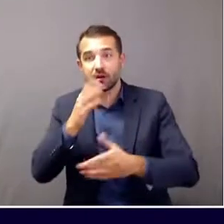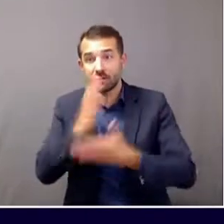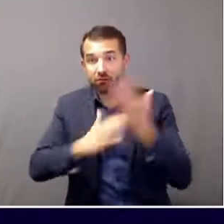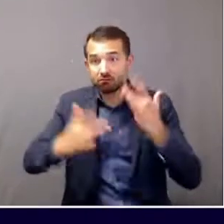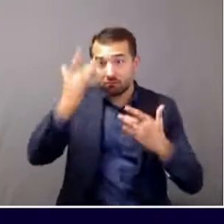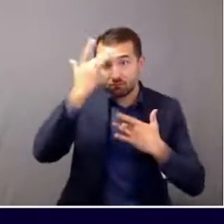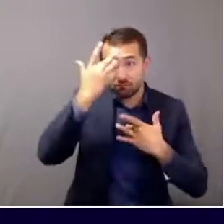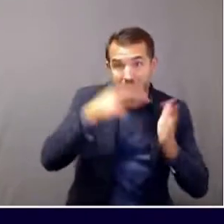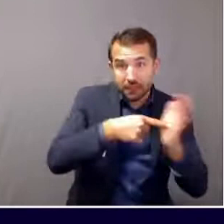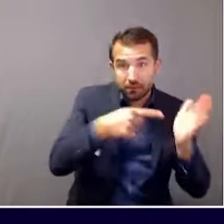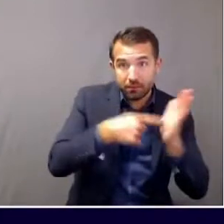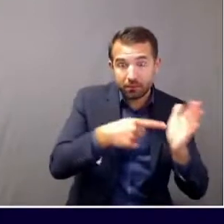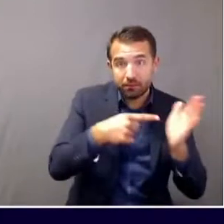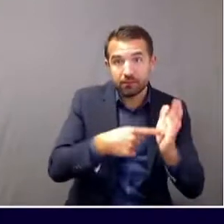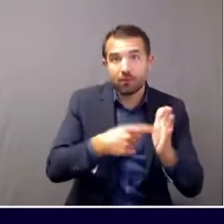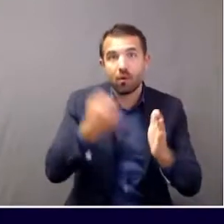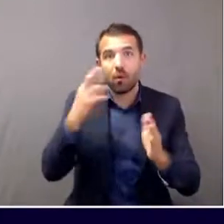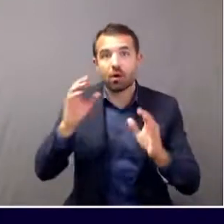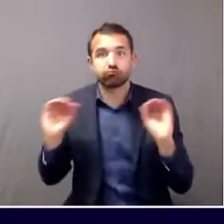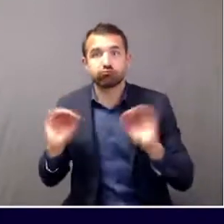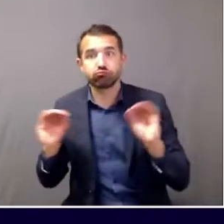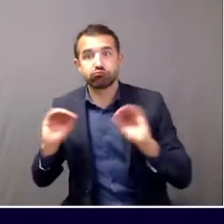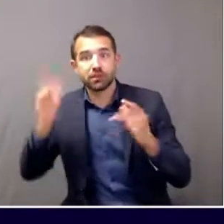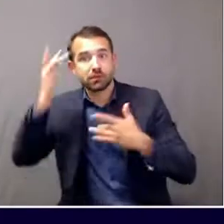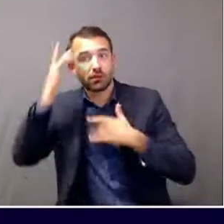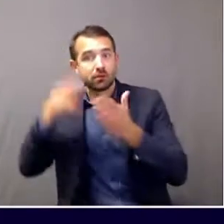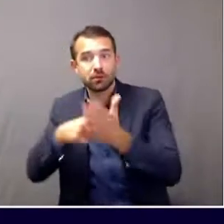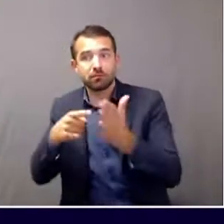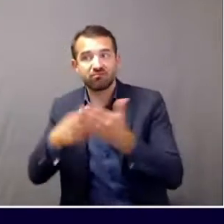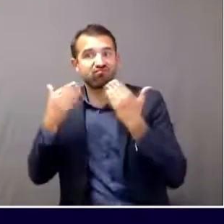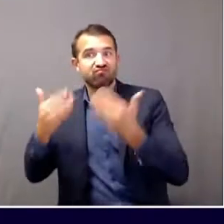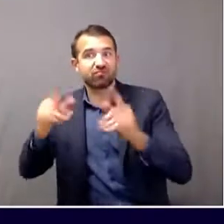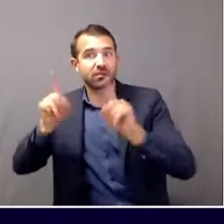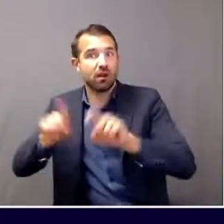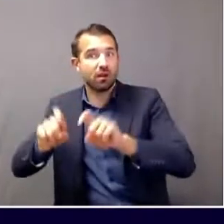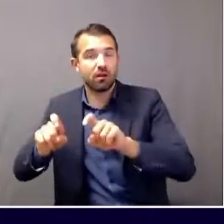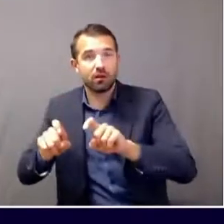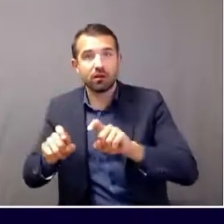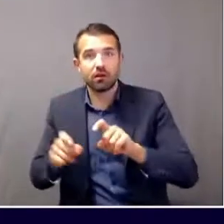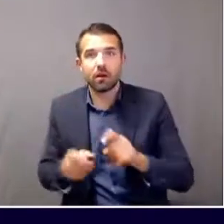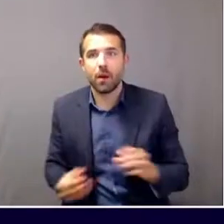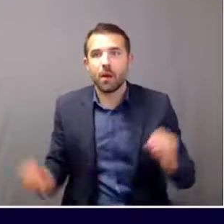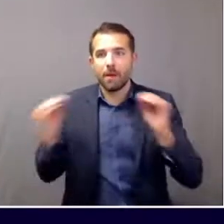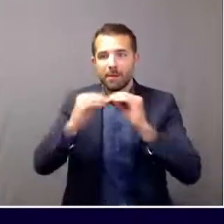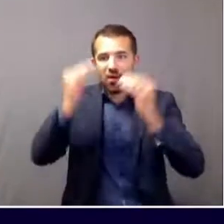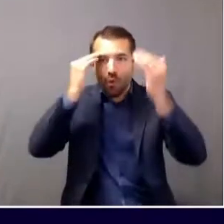those who don't have stepped